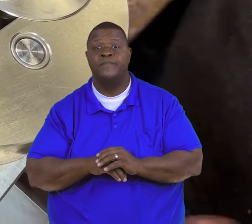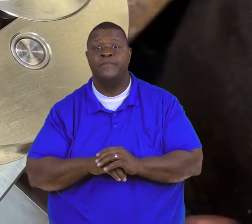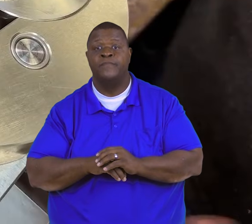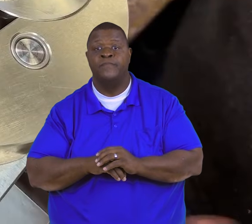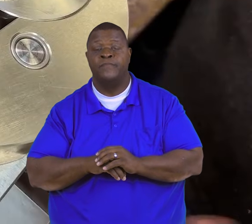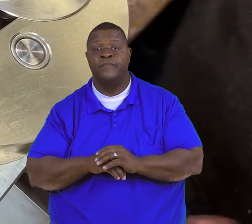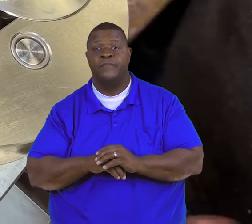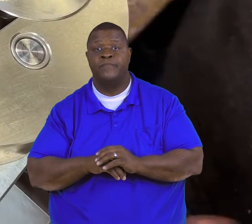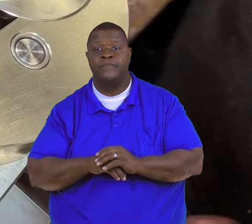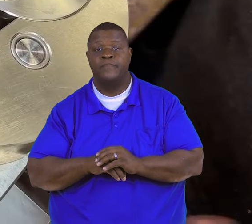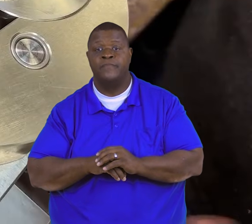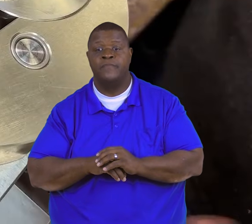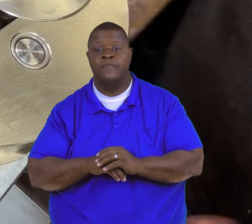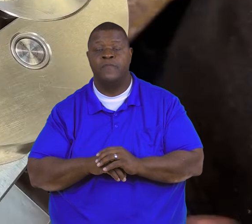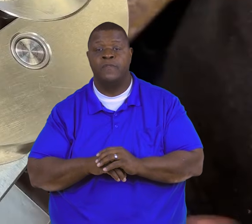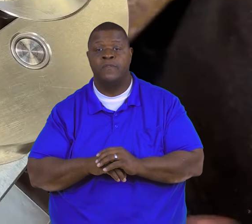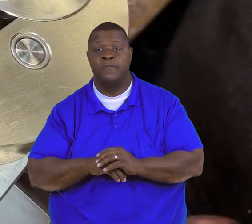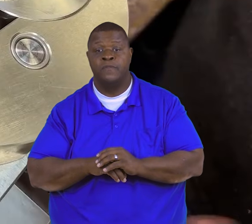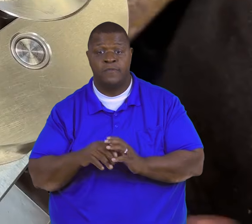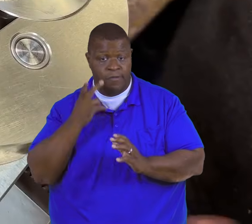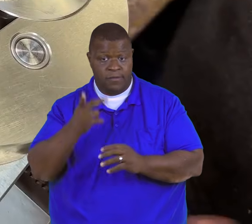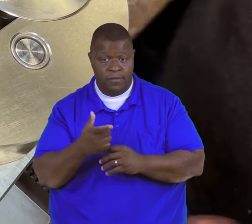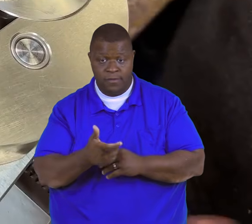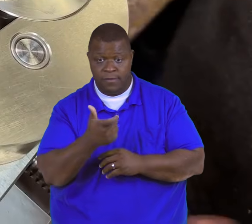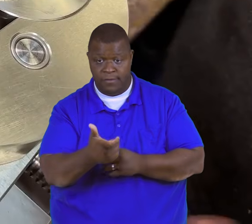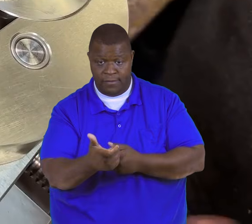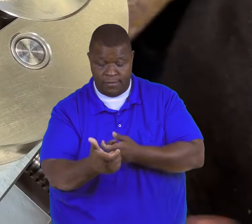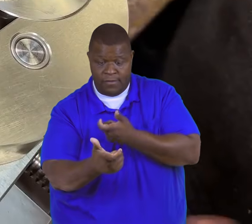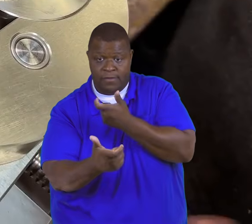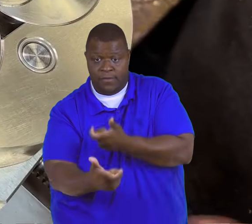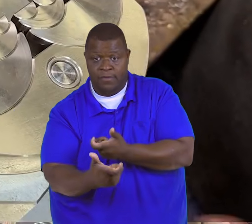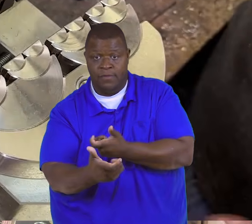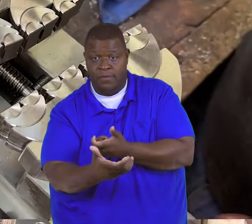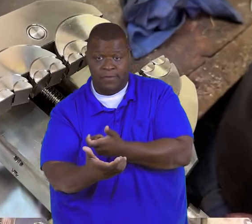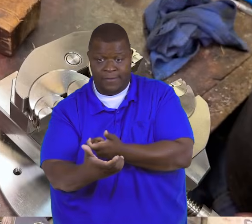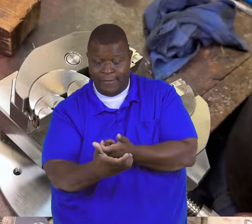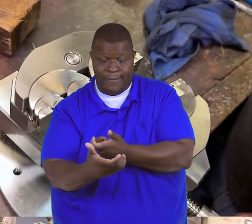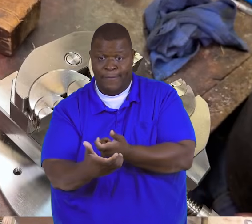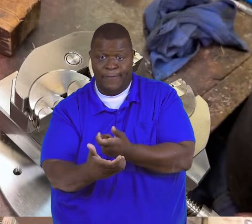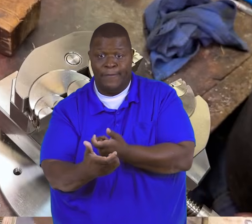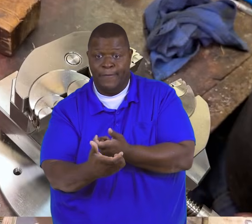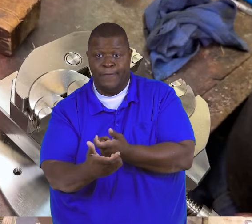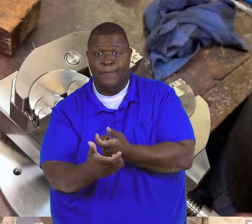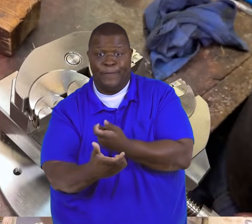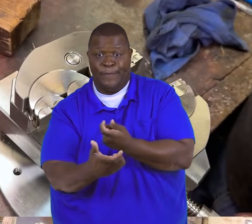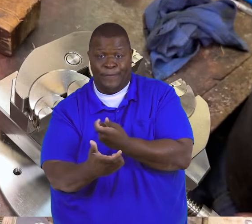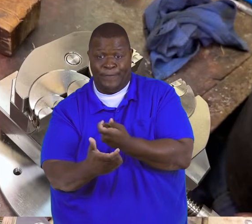So what you can see is the same number of semicircles, and yet at the very end, instead of flats,